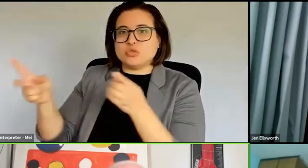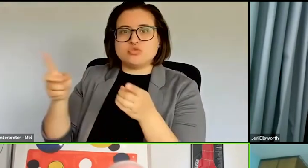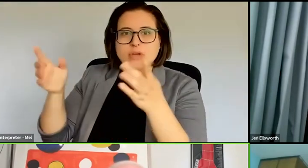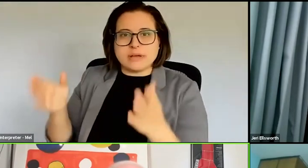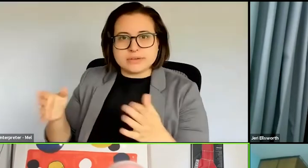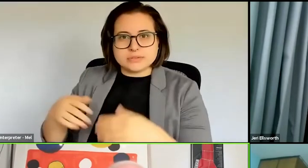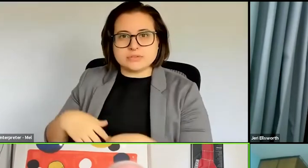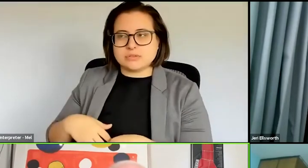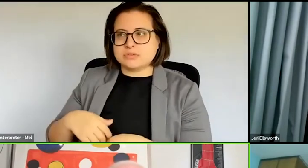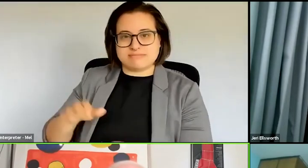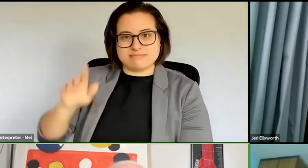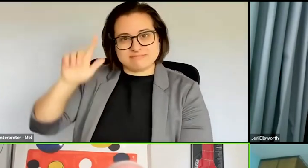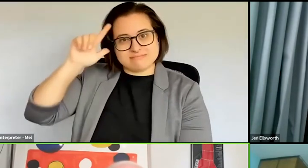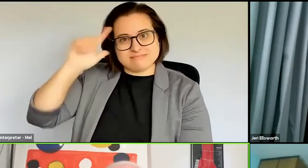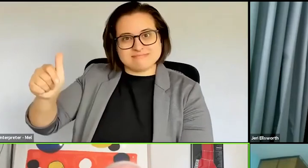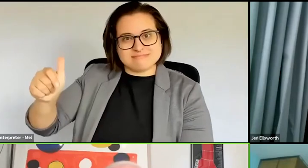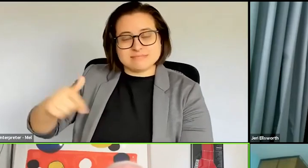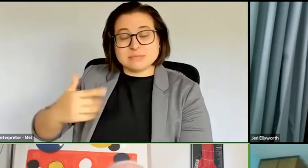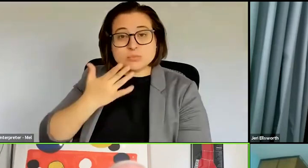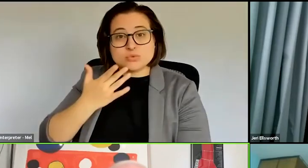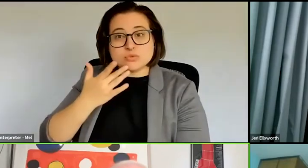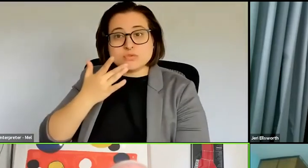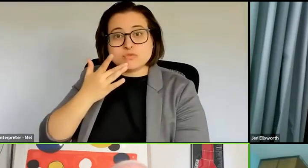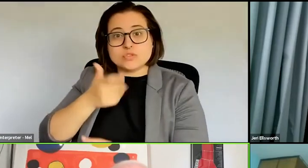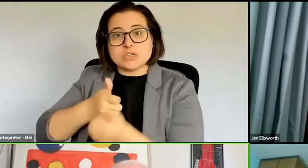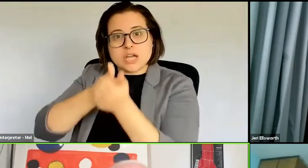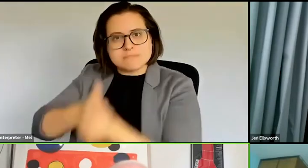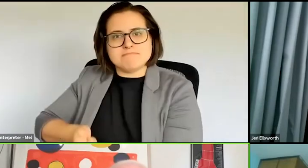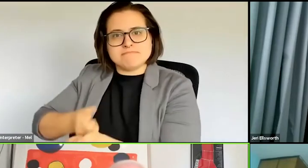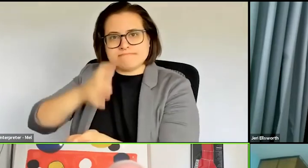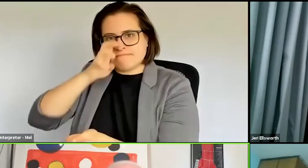either choose to have a faithful interpretation of the script or do something different. They can